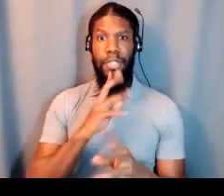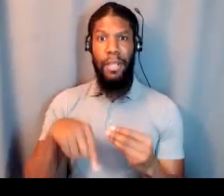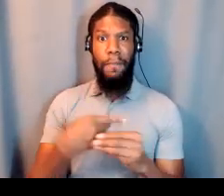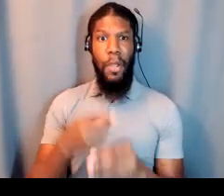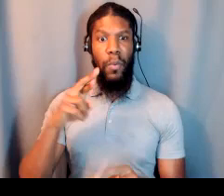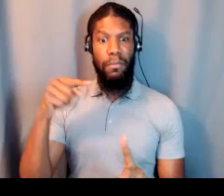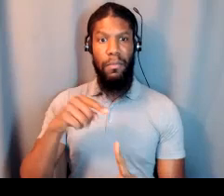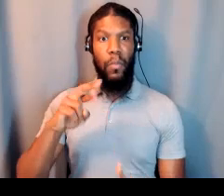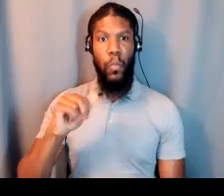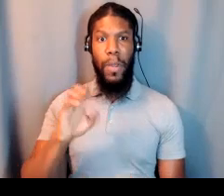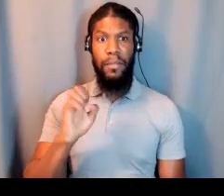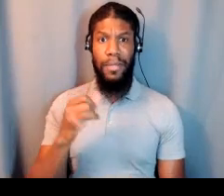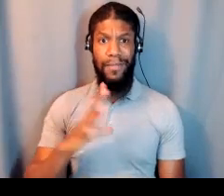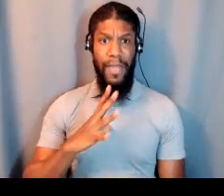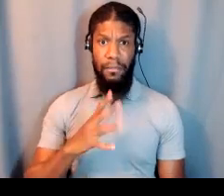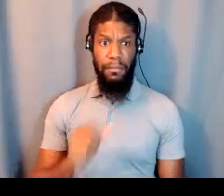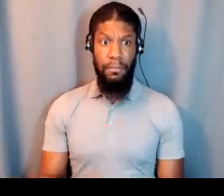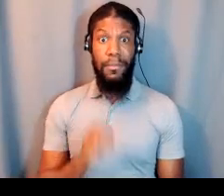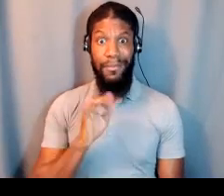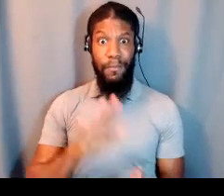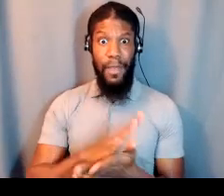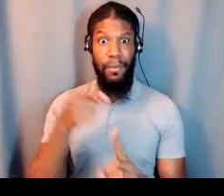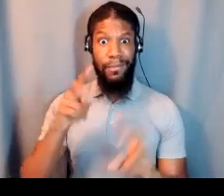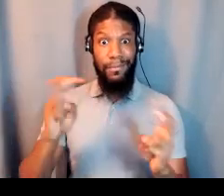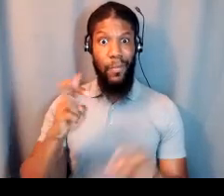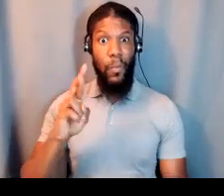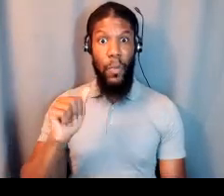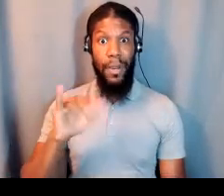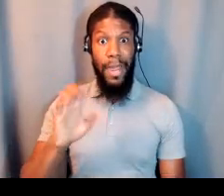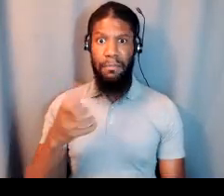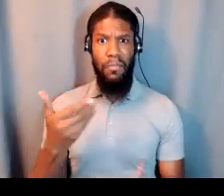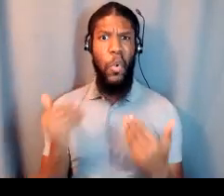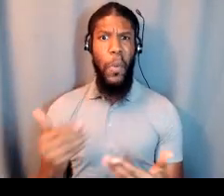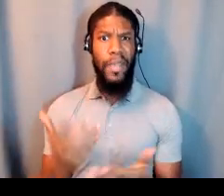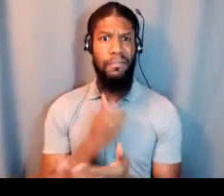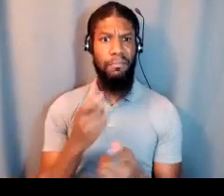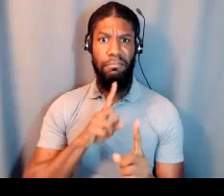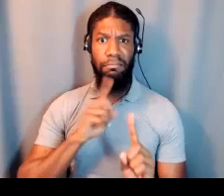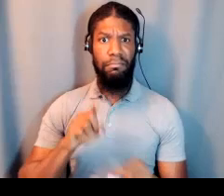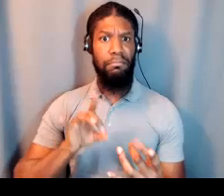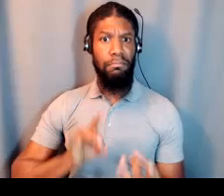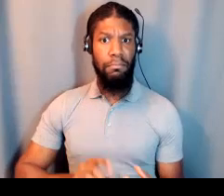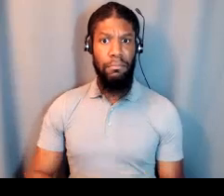It's okay to engage in that conversation, especially if the paper is about that, right? If you're trying to write a paper about James Baldwin,